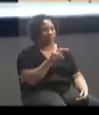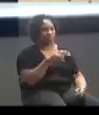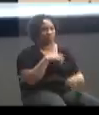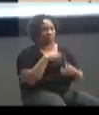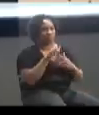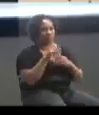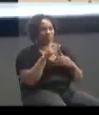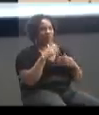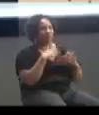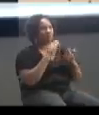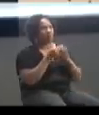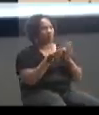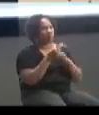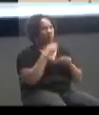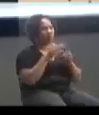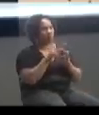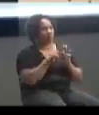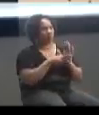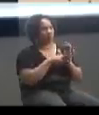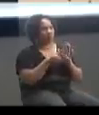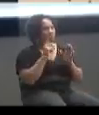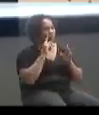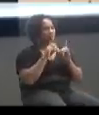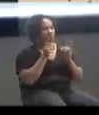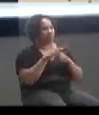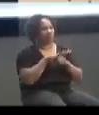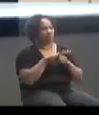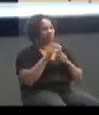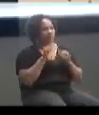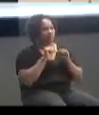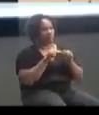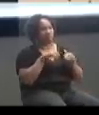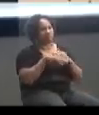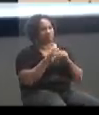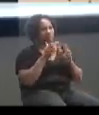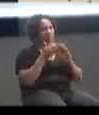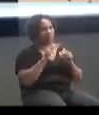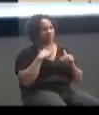THE BUDGET AND POLICY MANNER FOR THE DIVISION OF SUSTAINABILITY AT THE CITY OF ATLANTA.